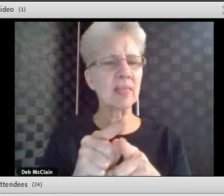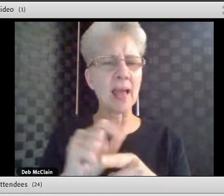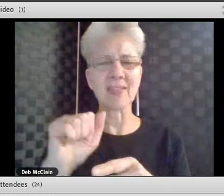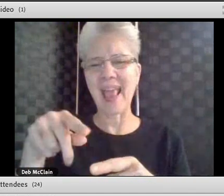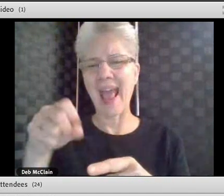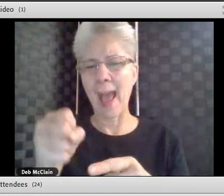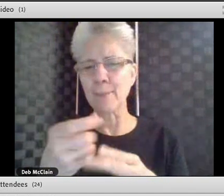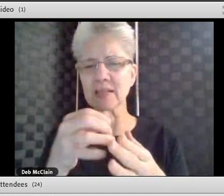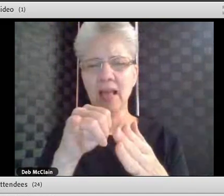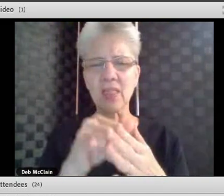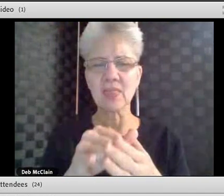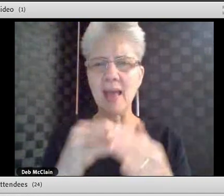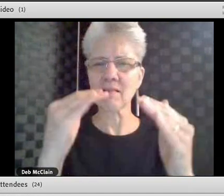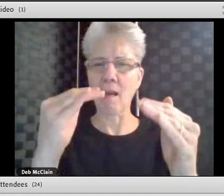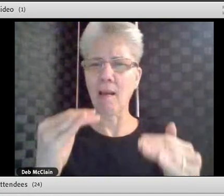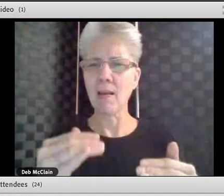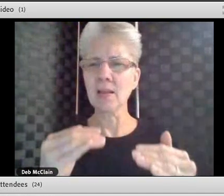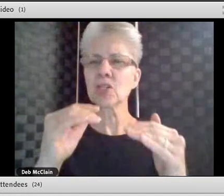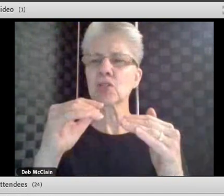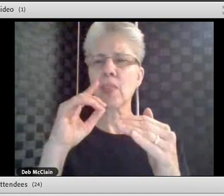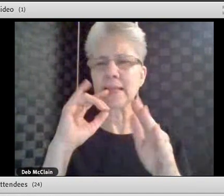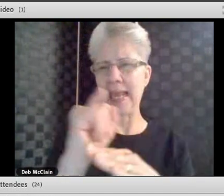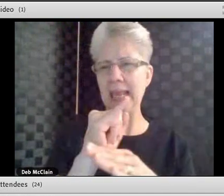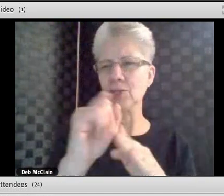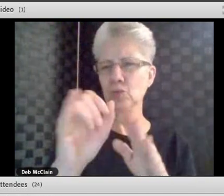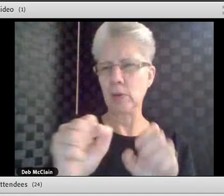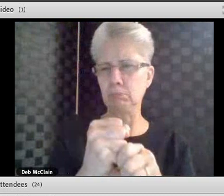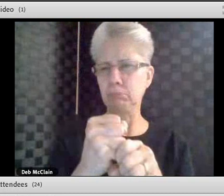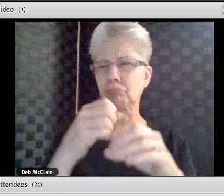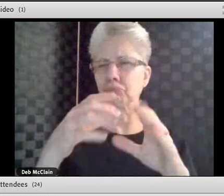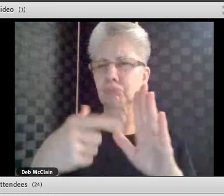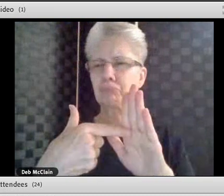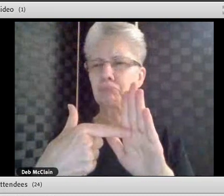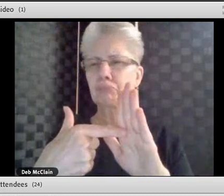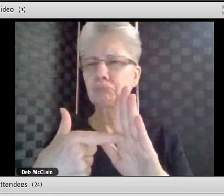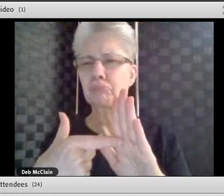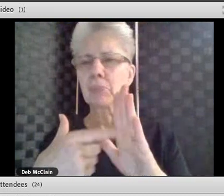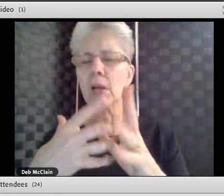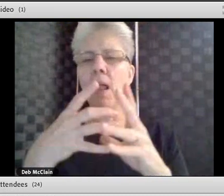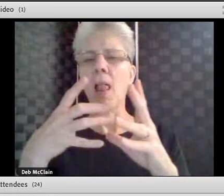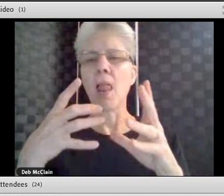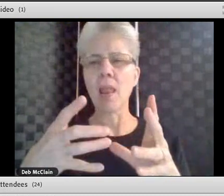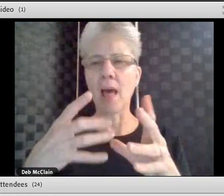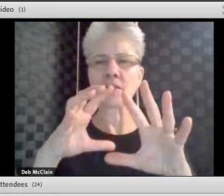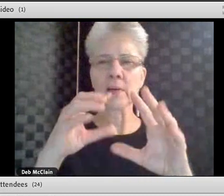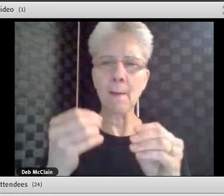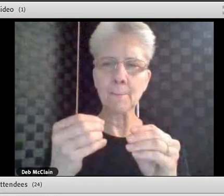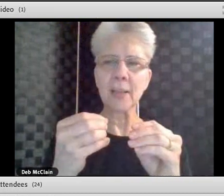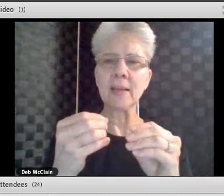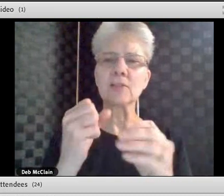so this is kind of the industry picture of all of that, tons and tons of companies and software and hardware